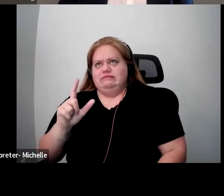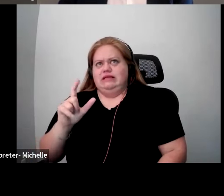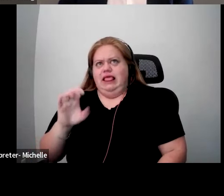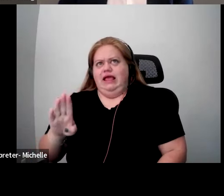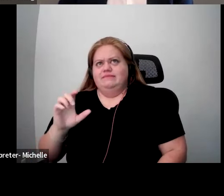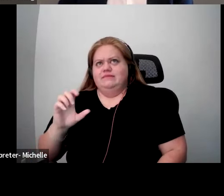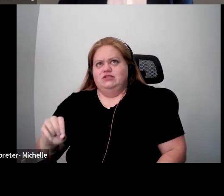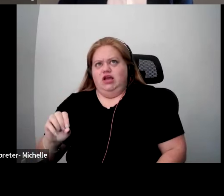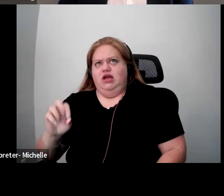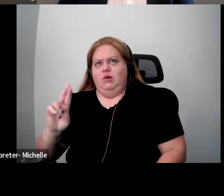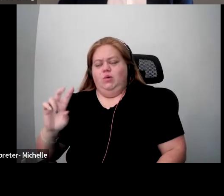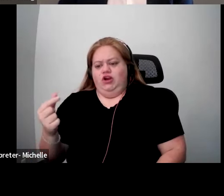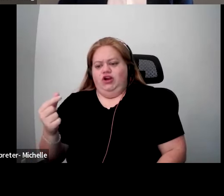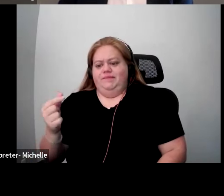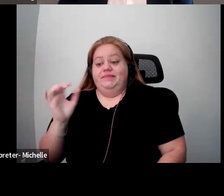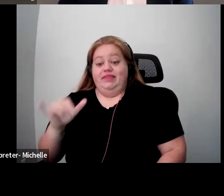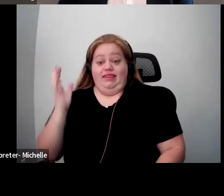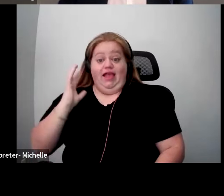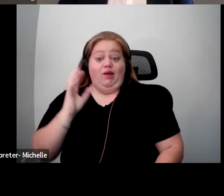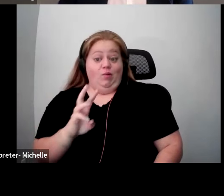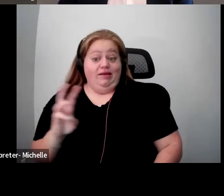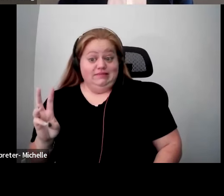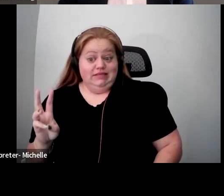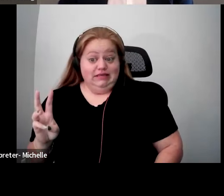That preview site has as much of arXiv